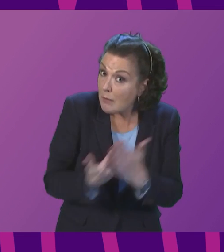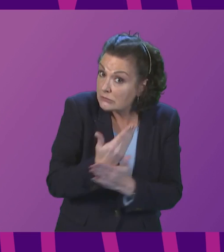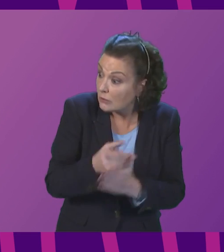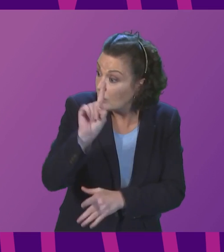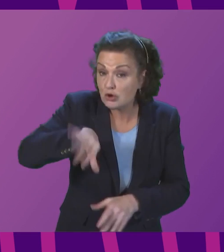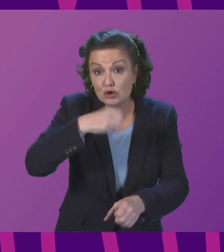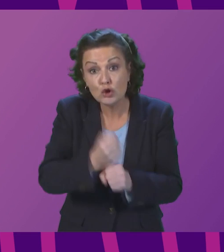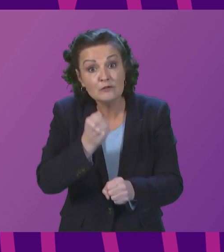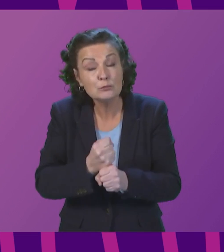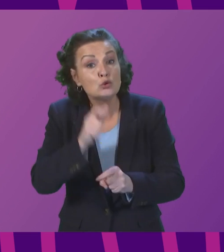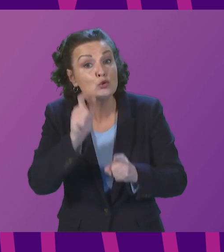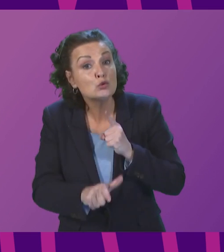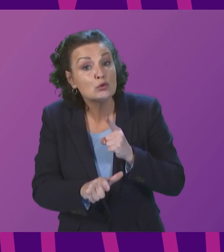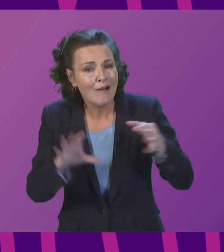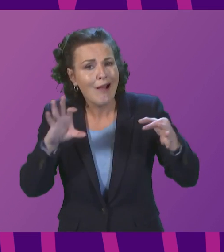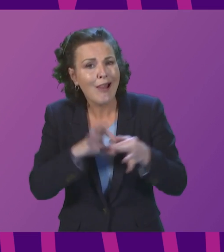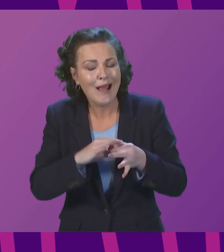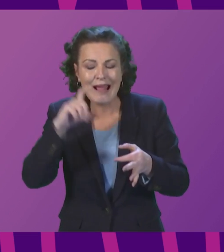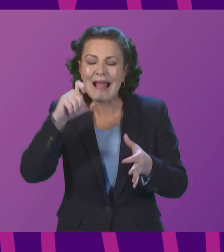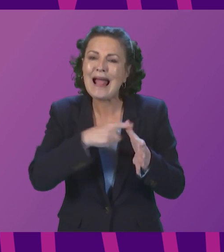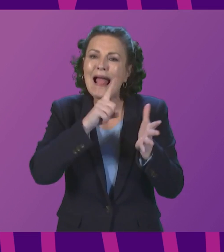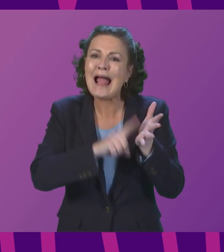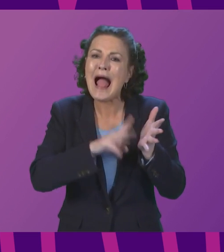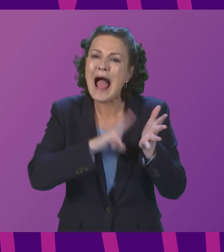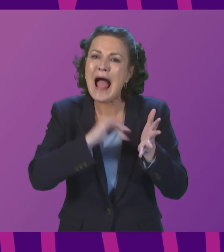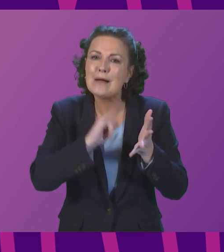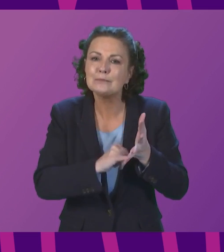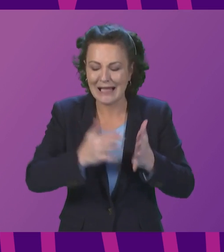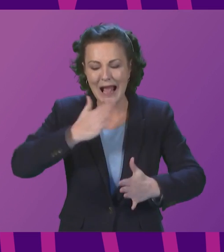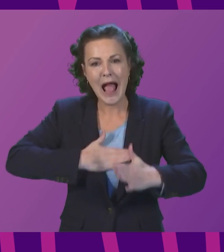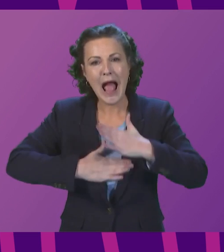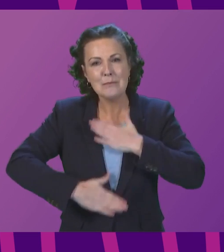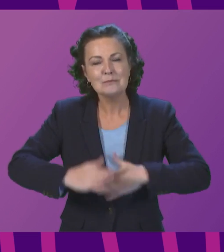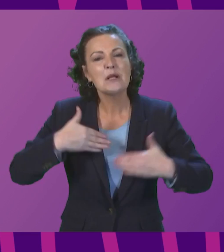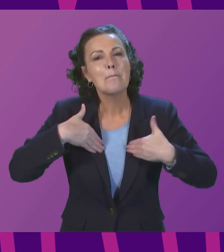Government is taking to improve child and adolescent mental health services waiting times.